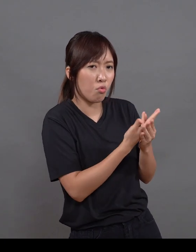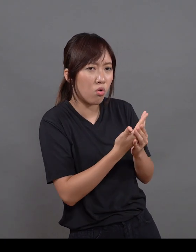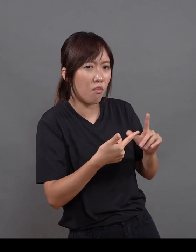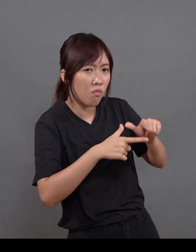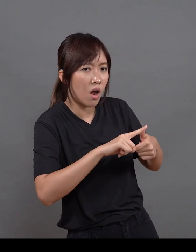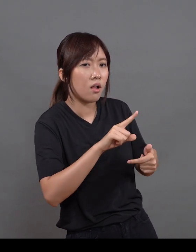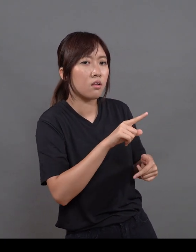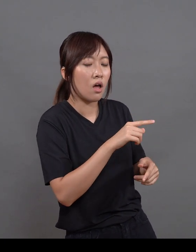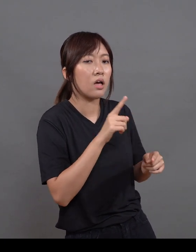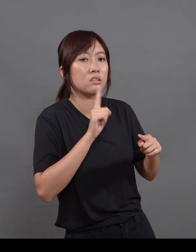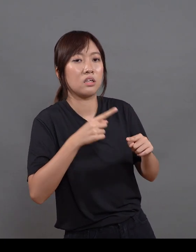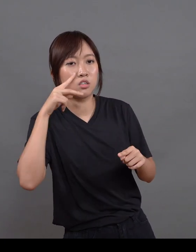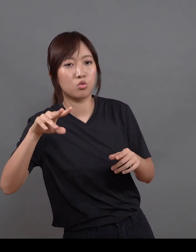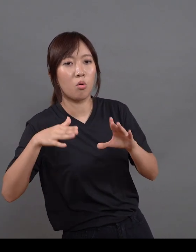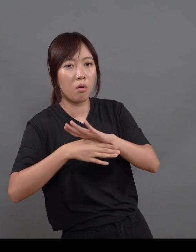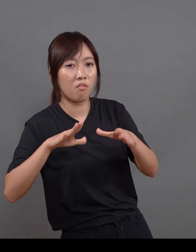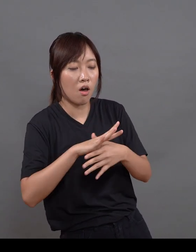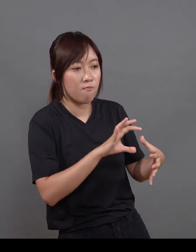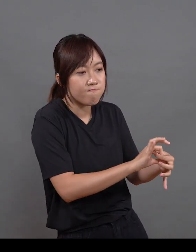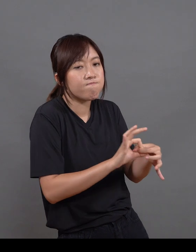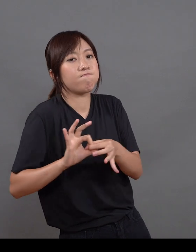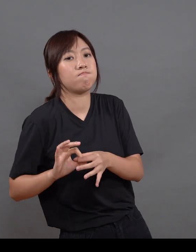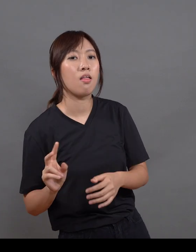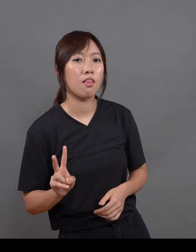should preserve the legacy of such an exceptional artist